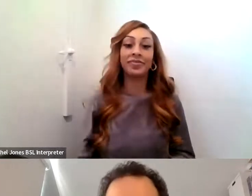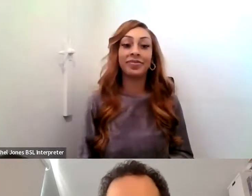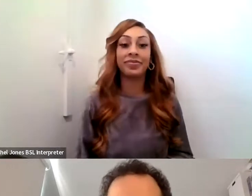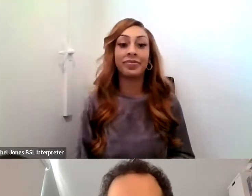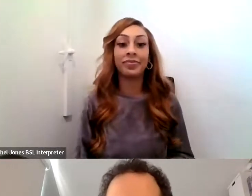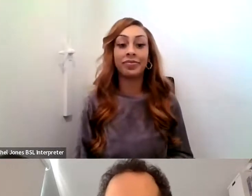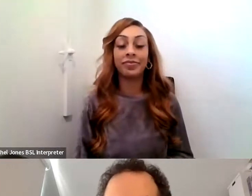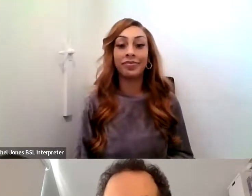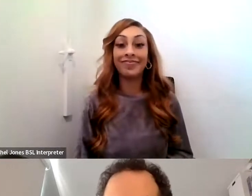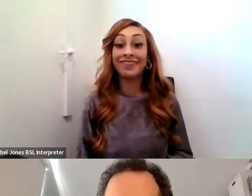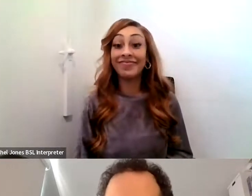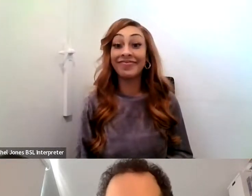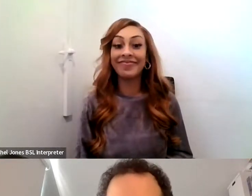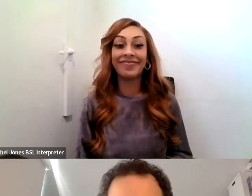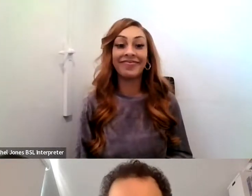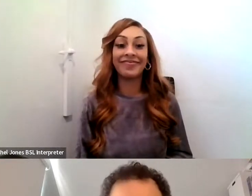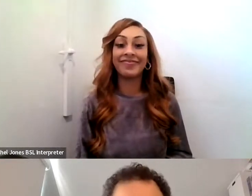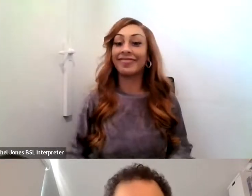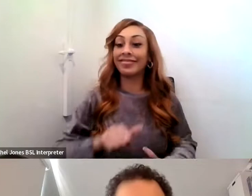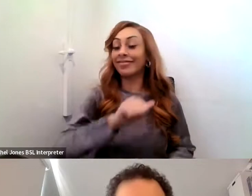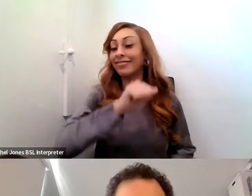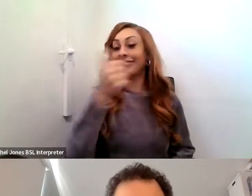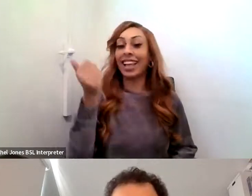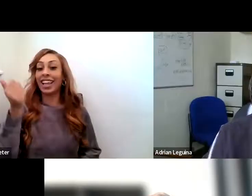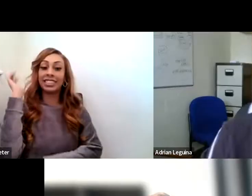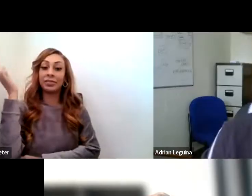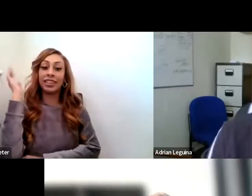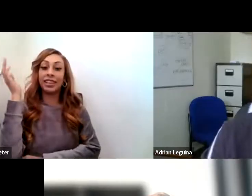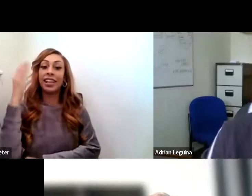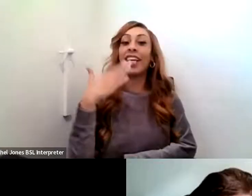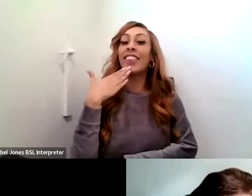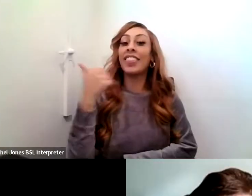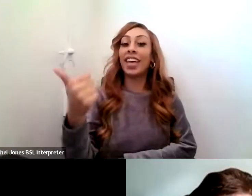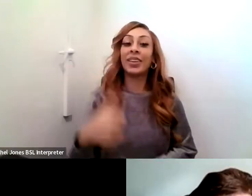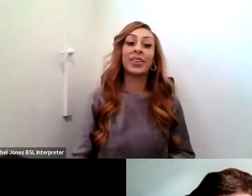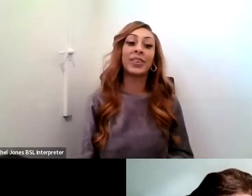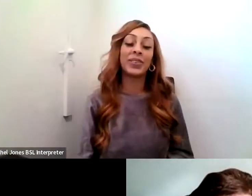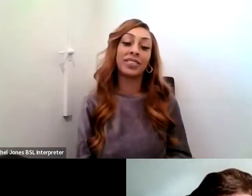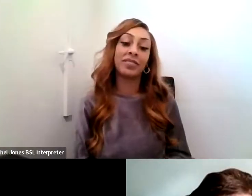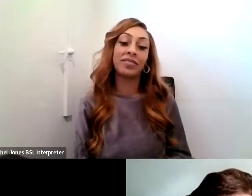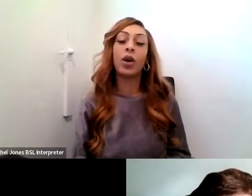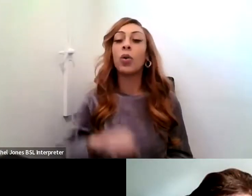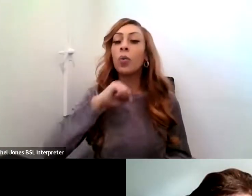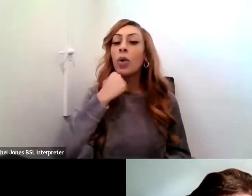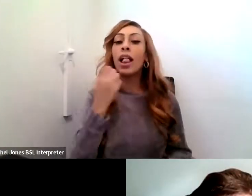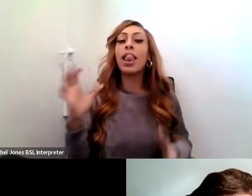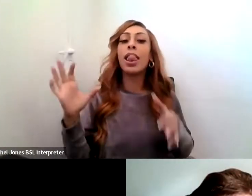All right, I'm going to move ahead to our next speaker and again say thank you to Richard, who I know will be joining us for the round table at the end,